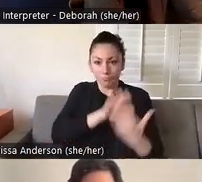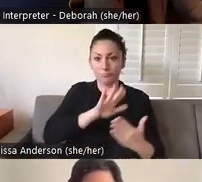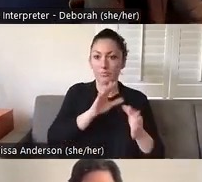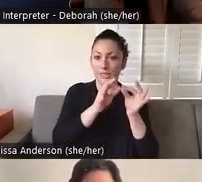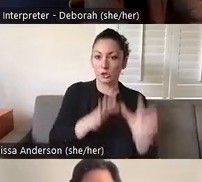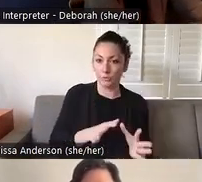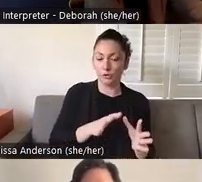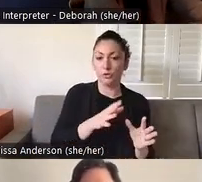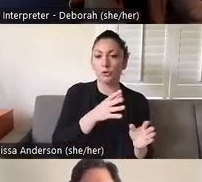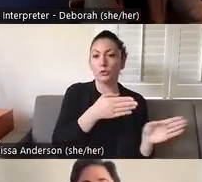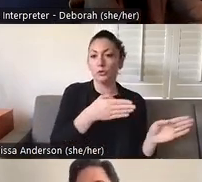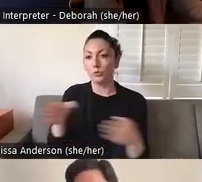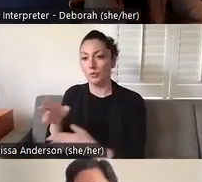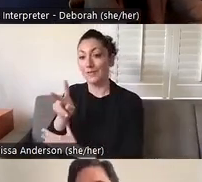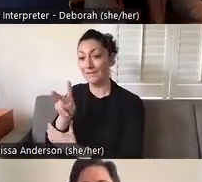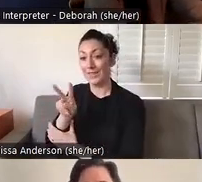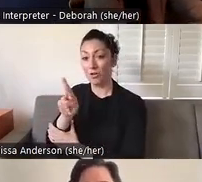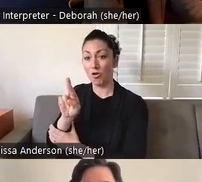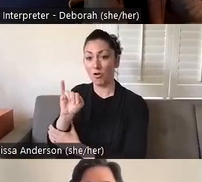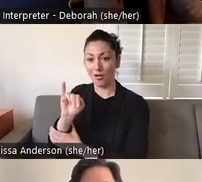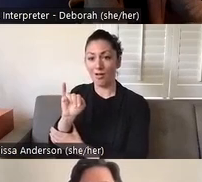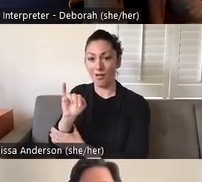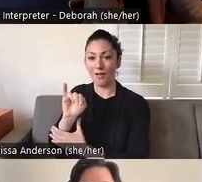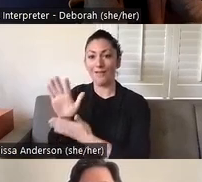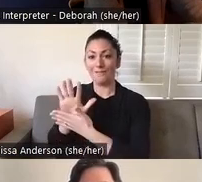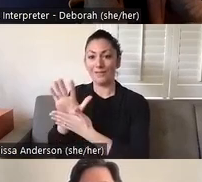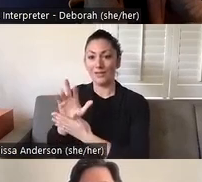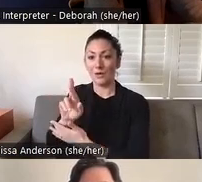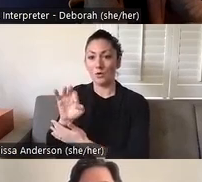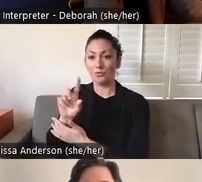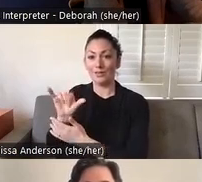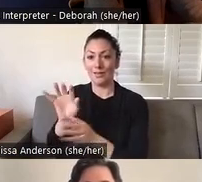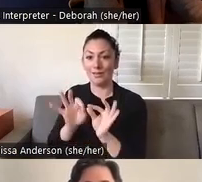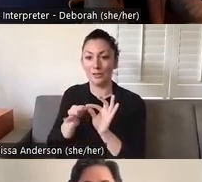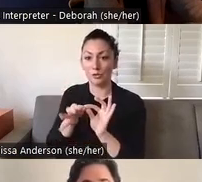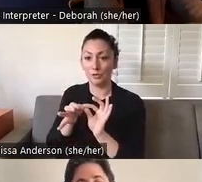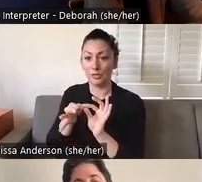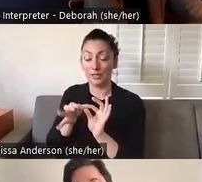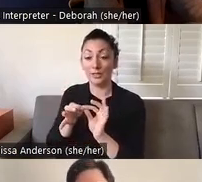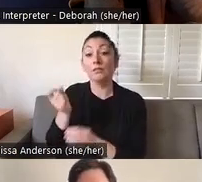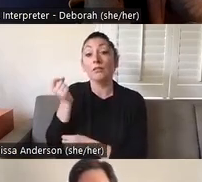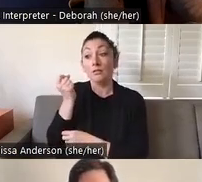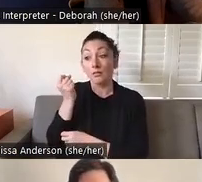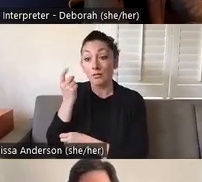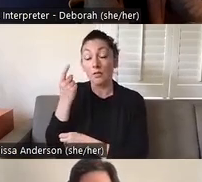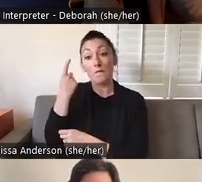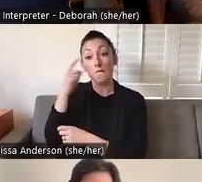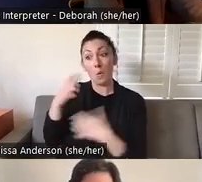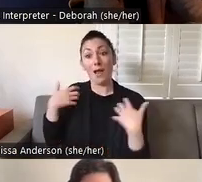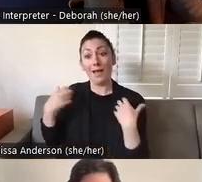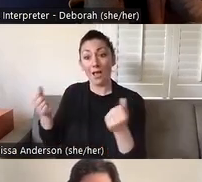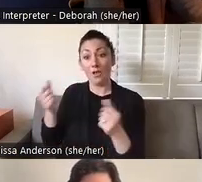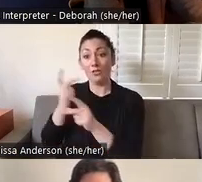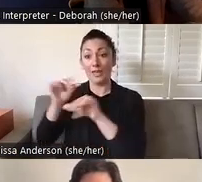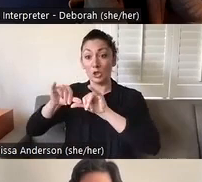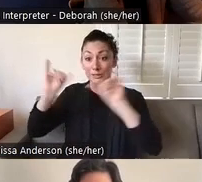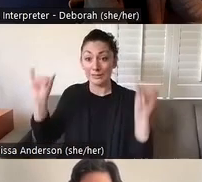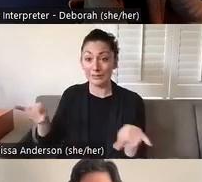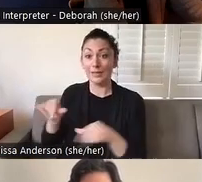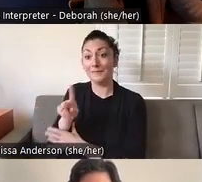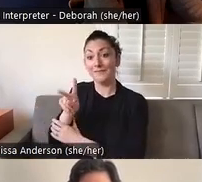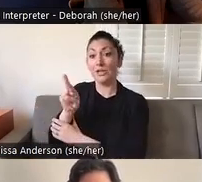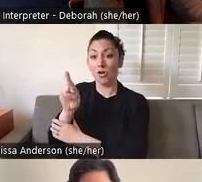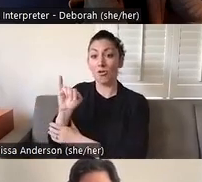onsite face-to-face interpreting, to video remote interpreting. And for the healthcare